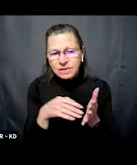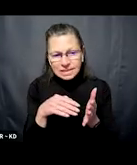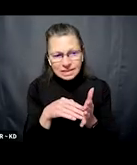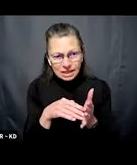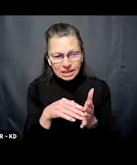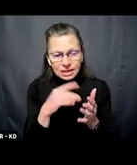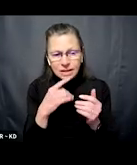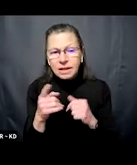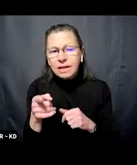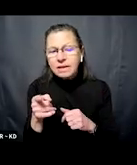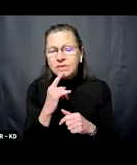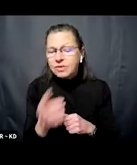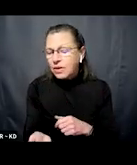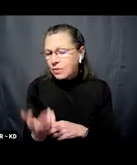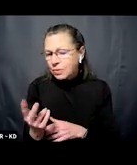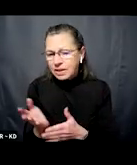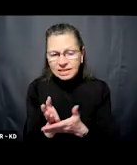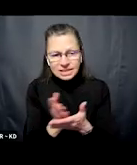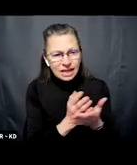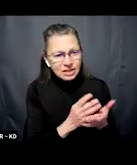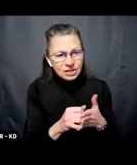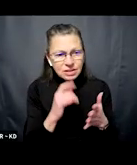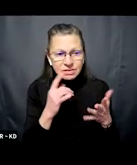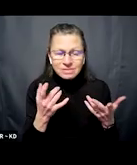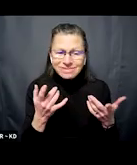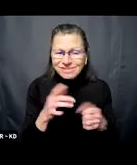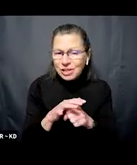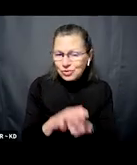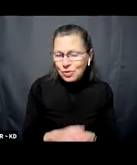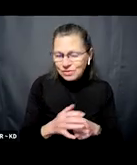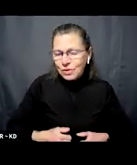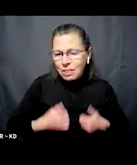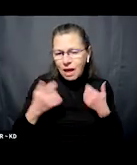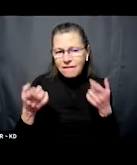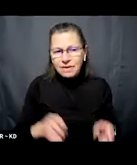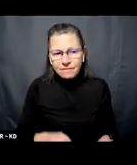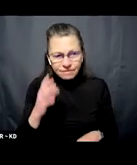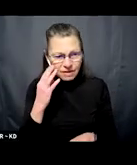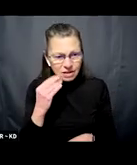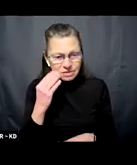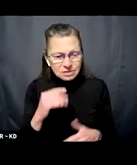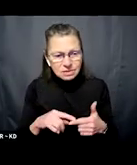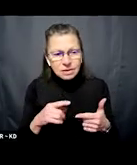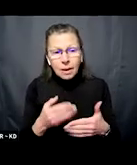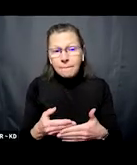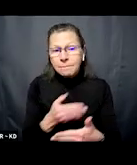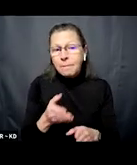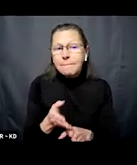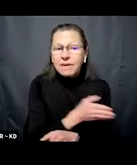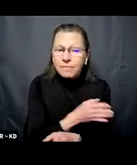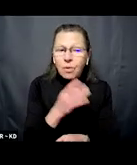three sections that I am going to highlight: the stressful life events, and before HIV diagnosis,